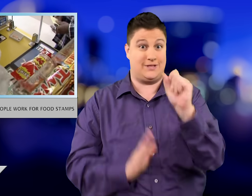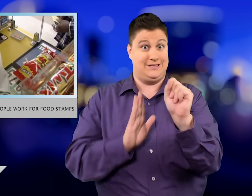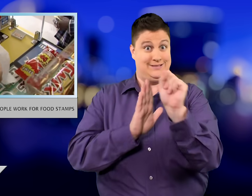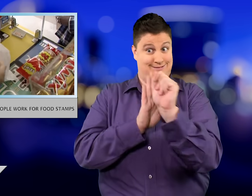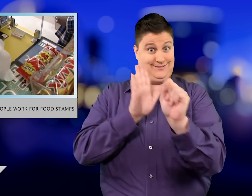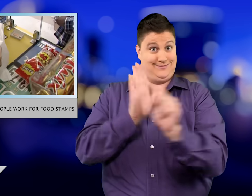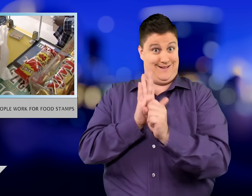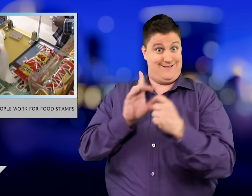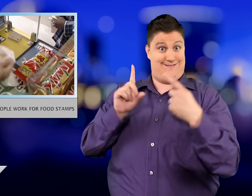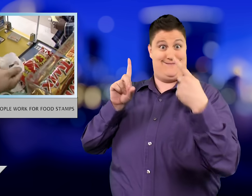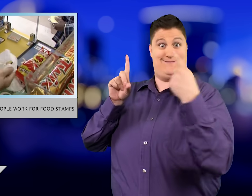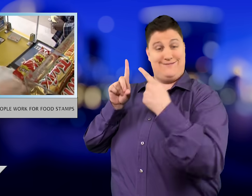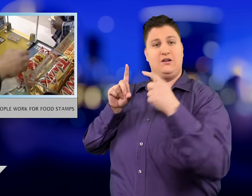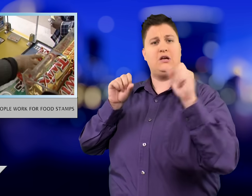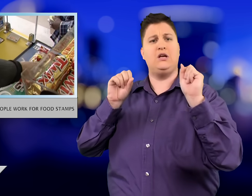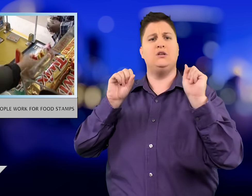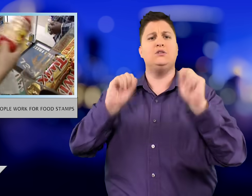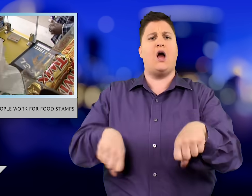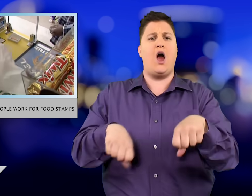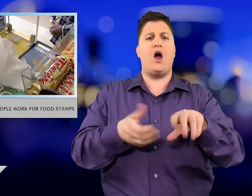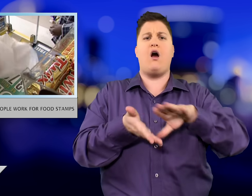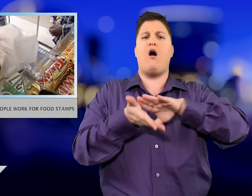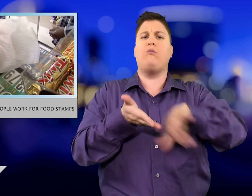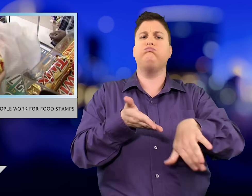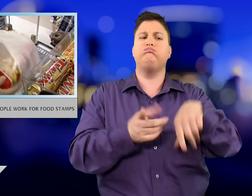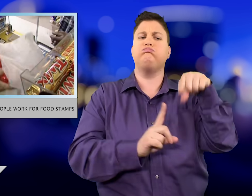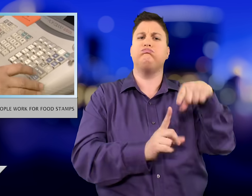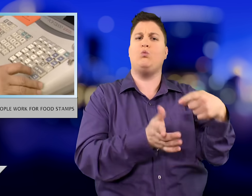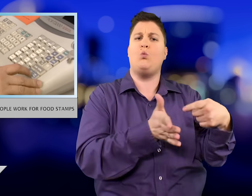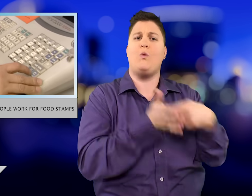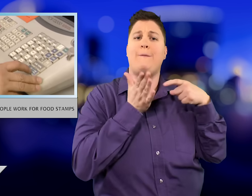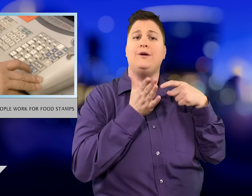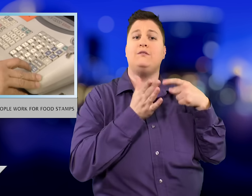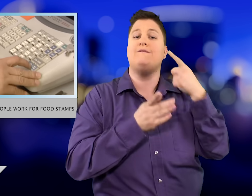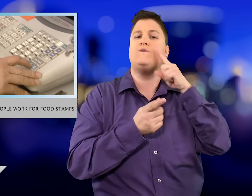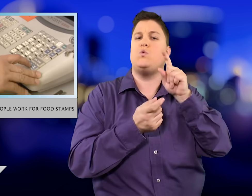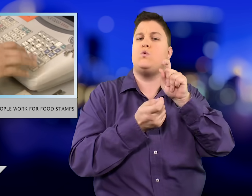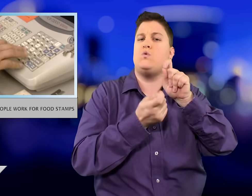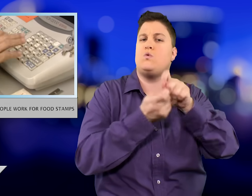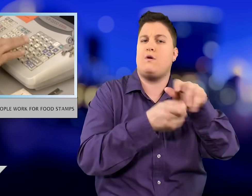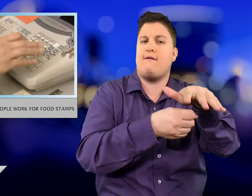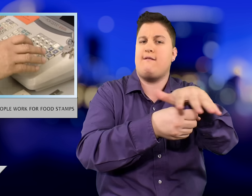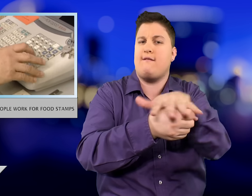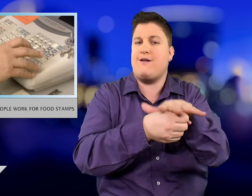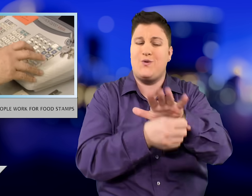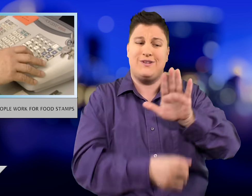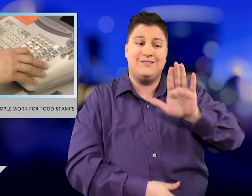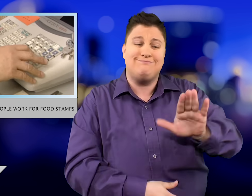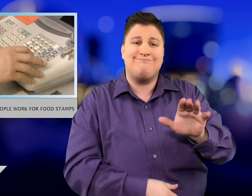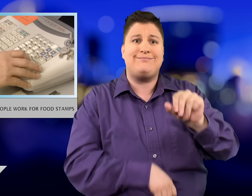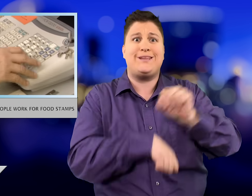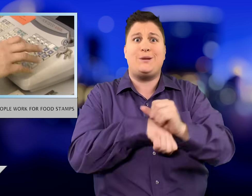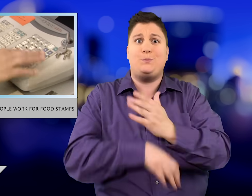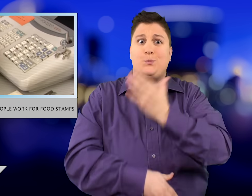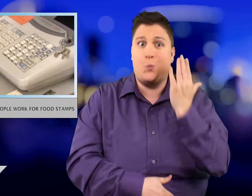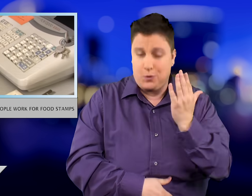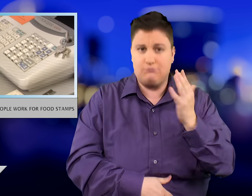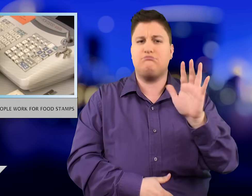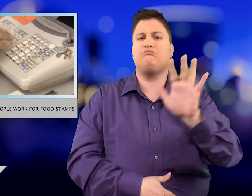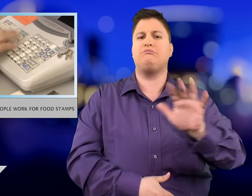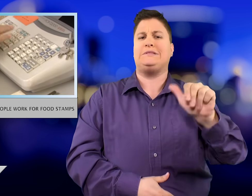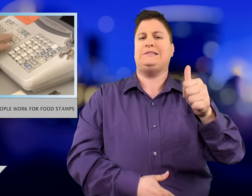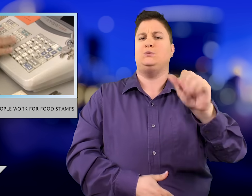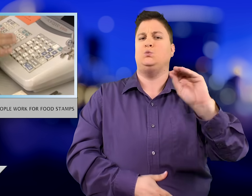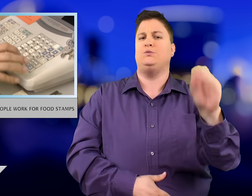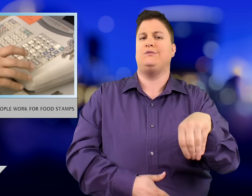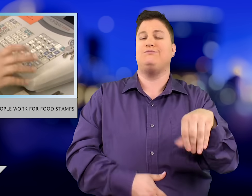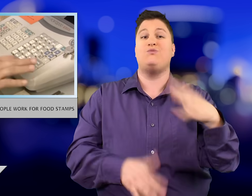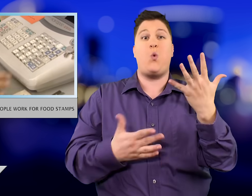But states can waive that requirement for areas where unemployment is at least 10 percent